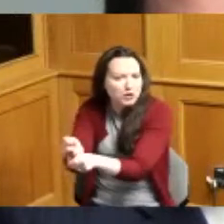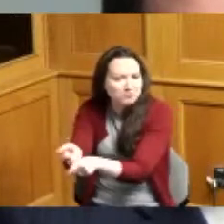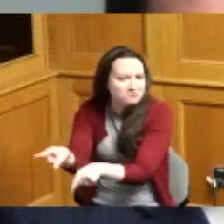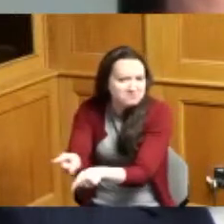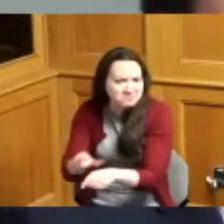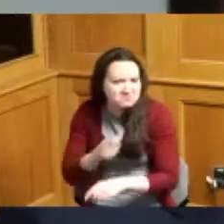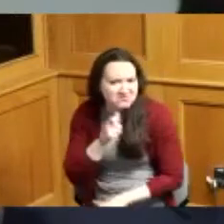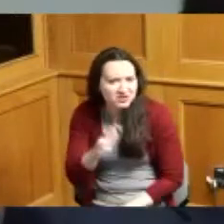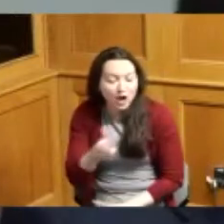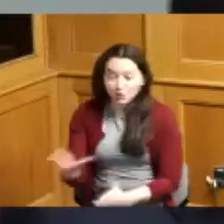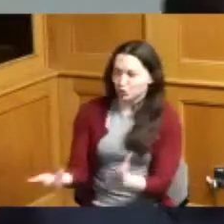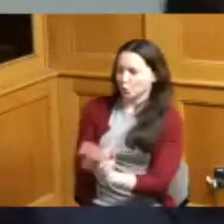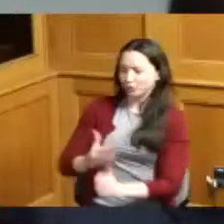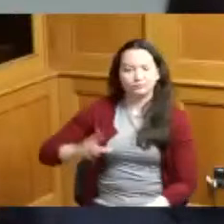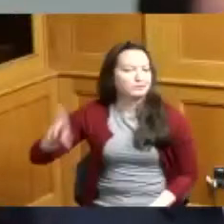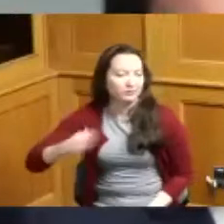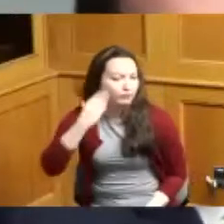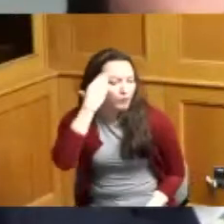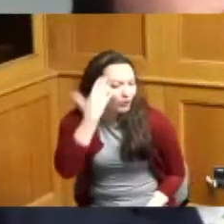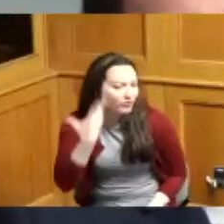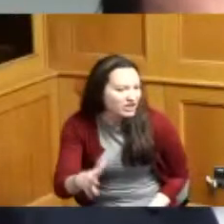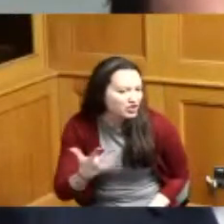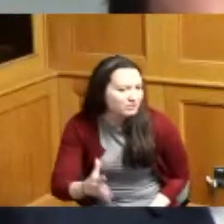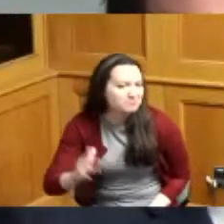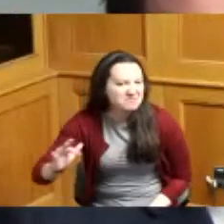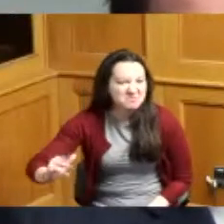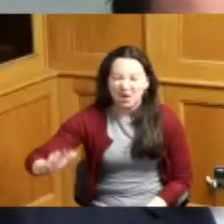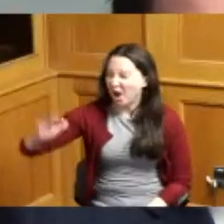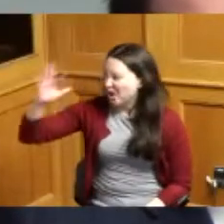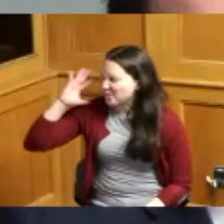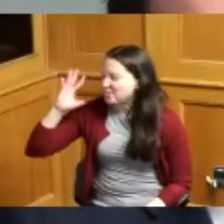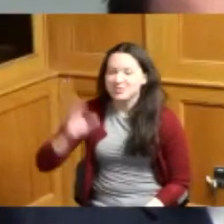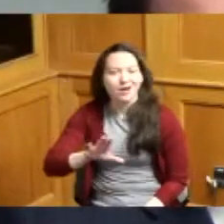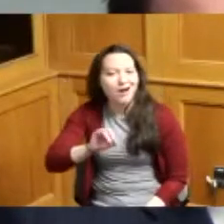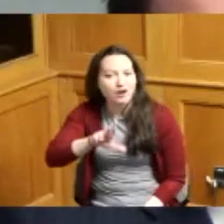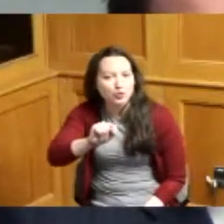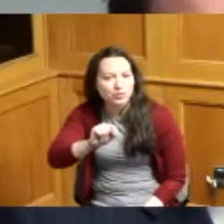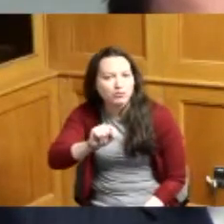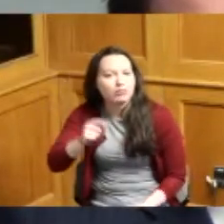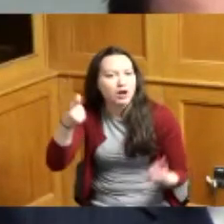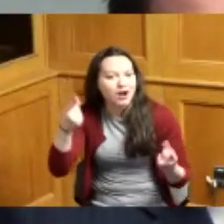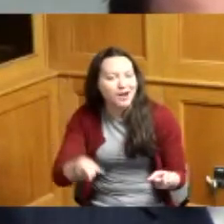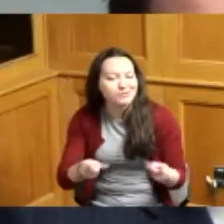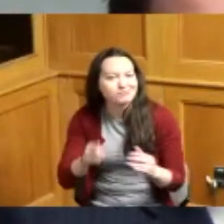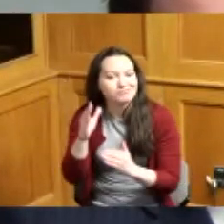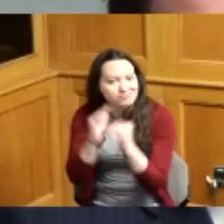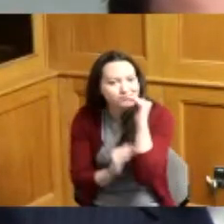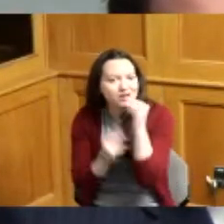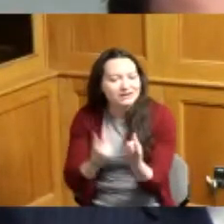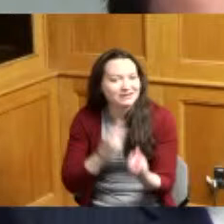necessarily new to them uh it goes back even to in October with the with the site visit from FIFA and